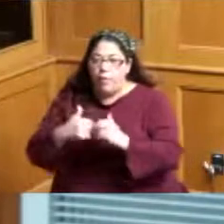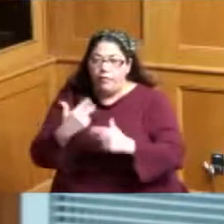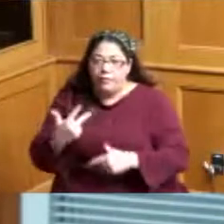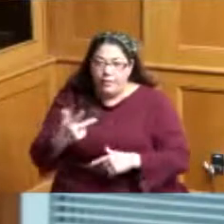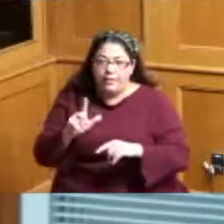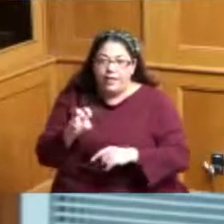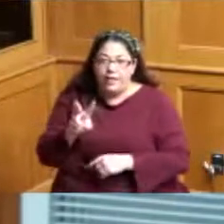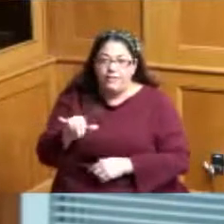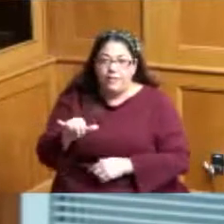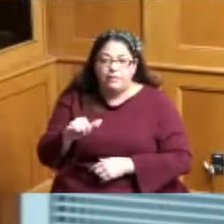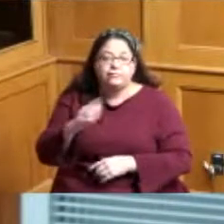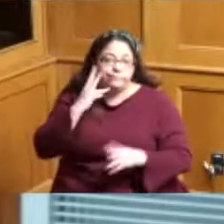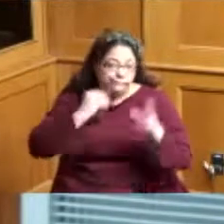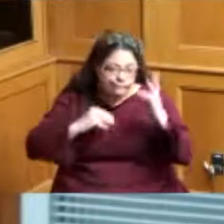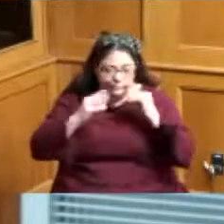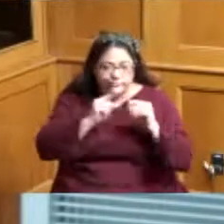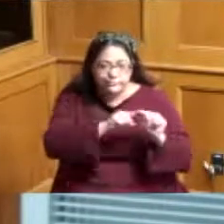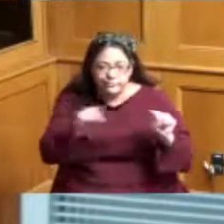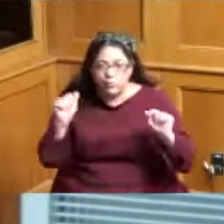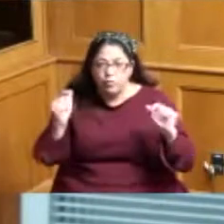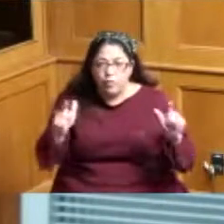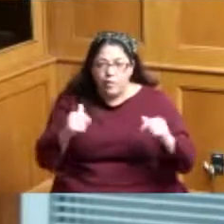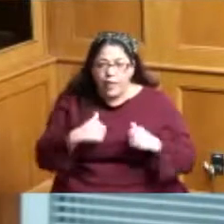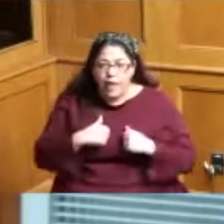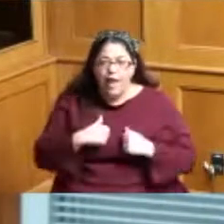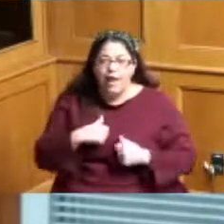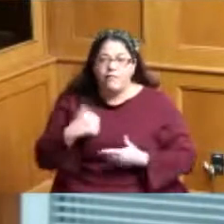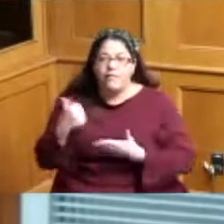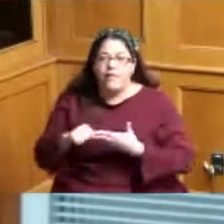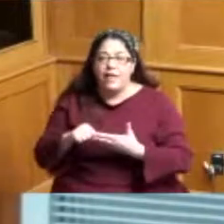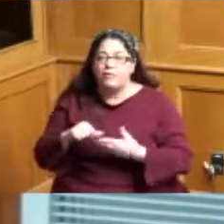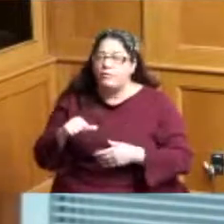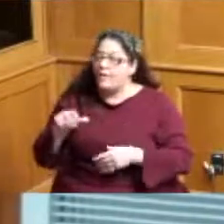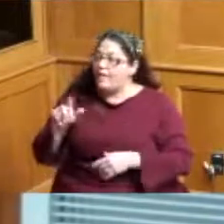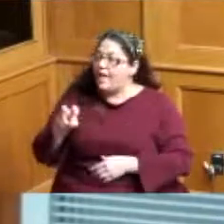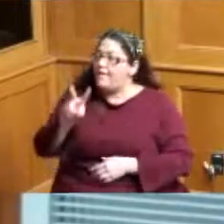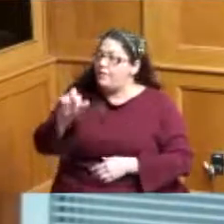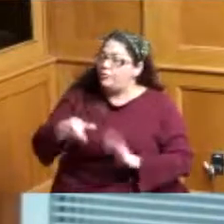all had experience with conducting levy reviews for Hamilton County over the last 10 years